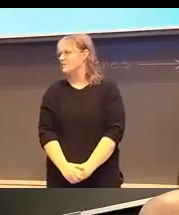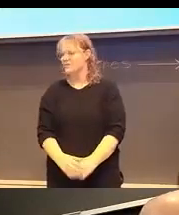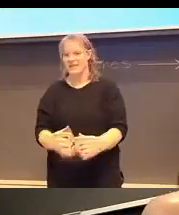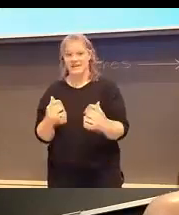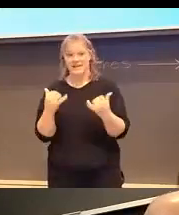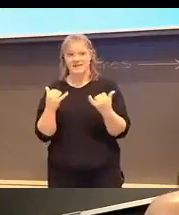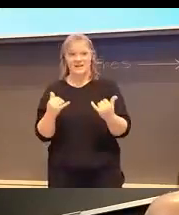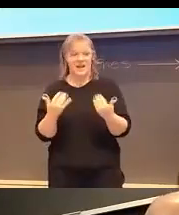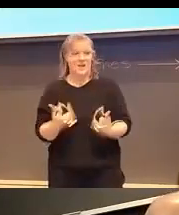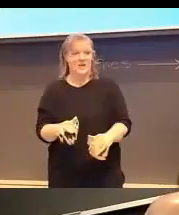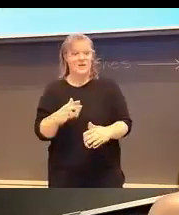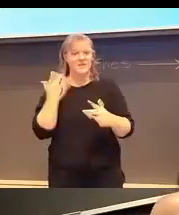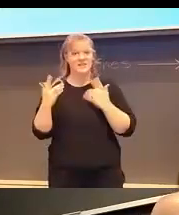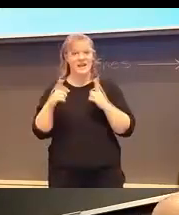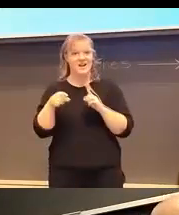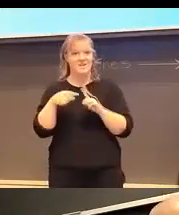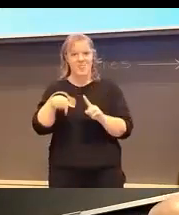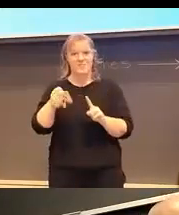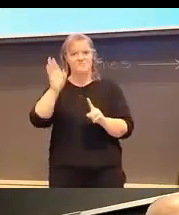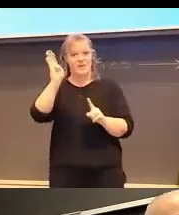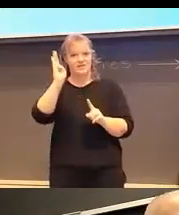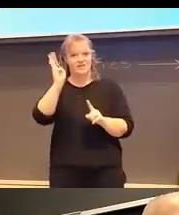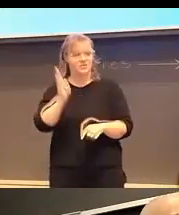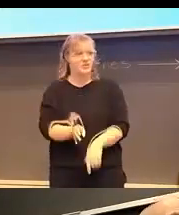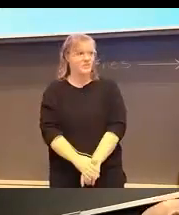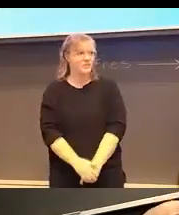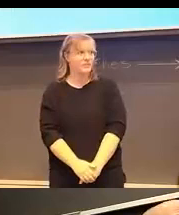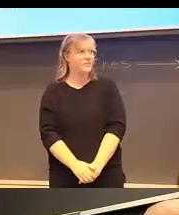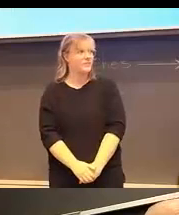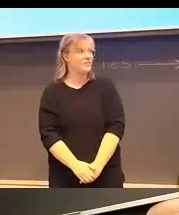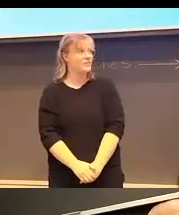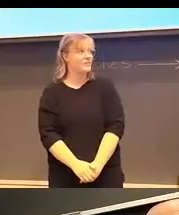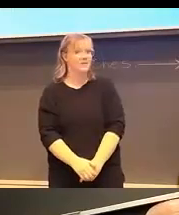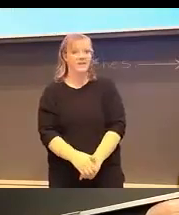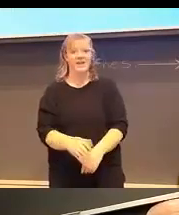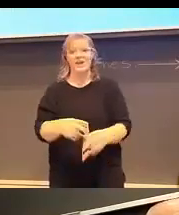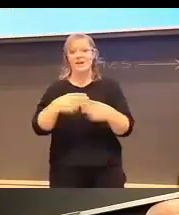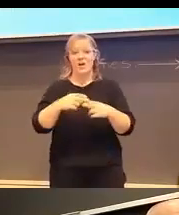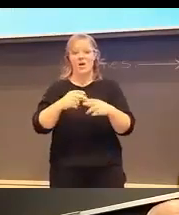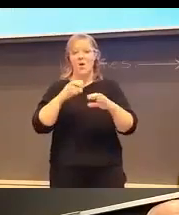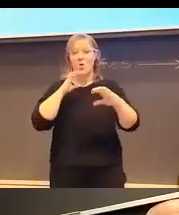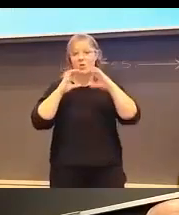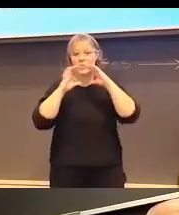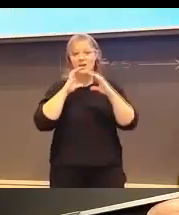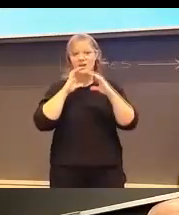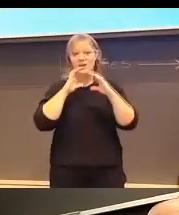excited about this presentation which is called communication coaching improving the clinical